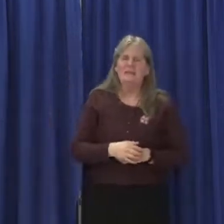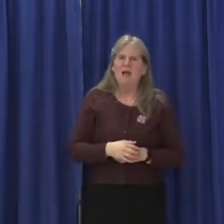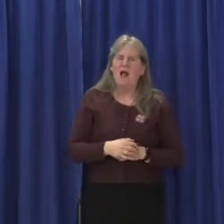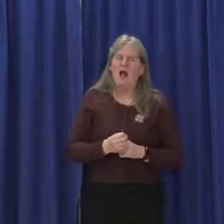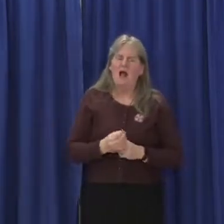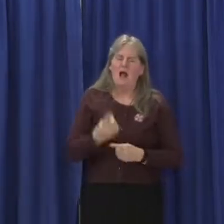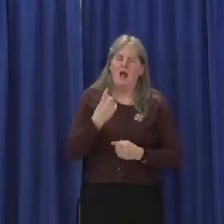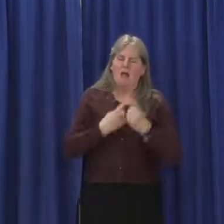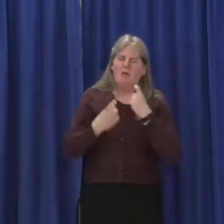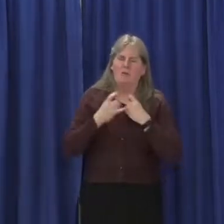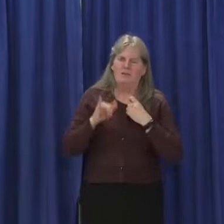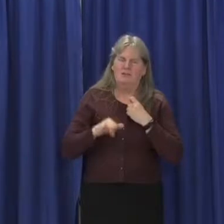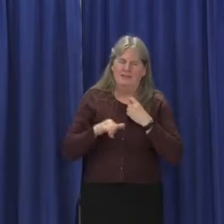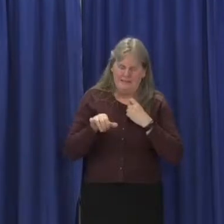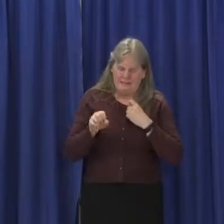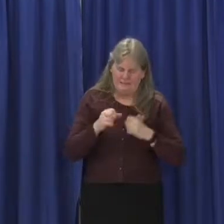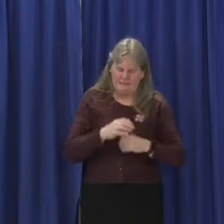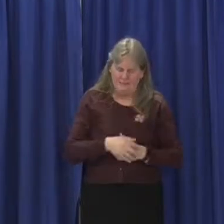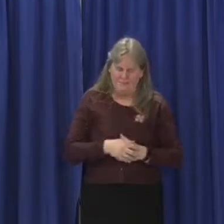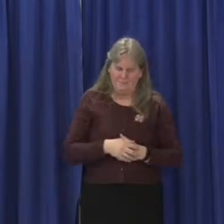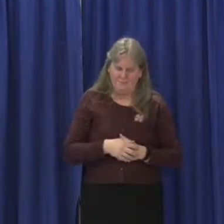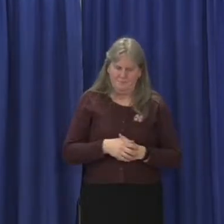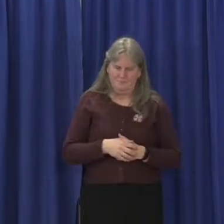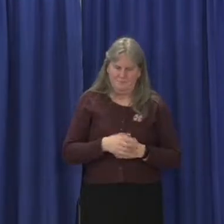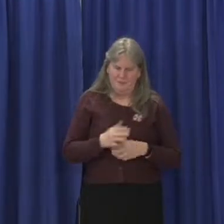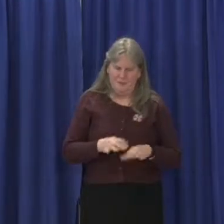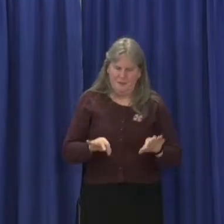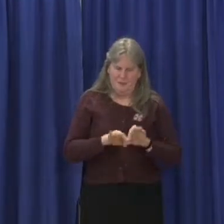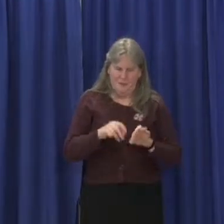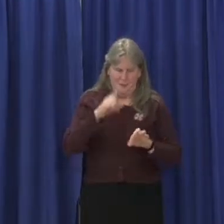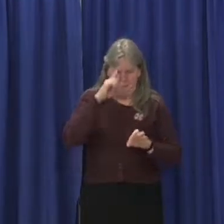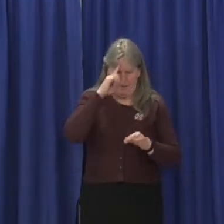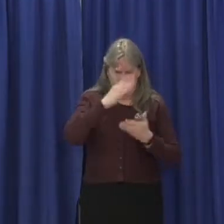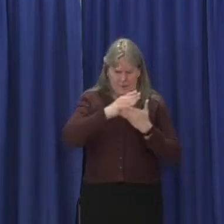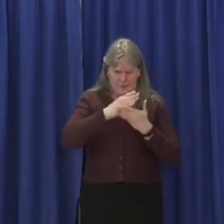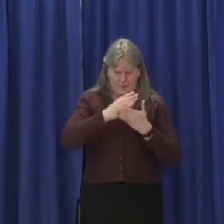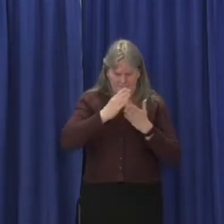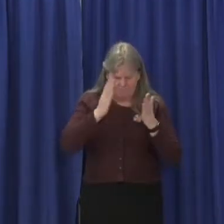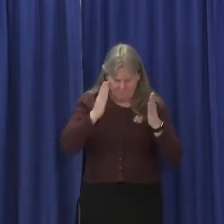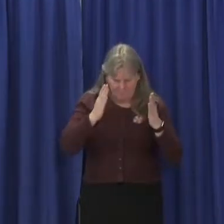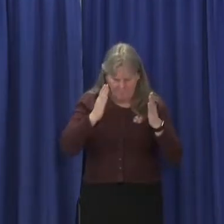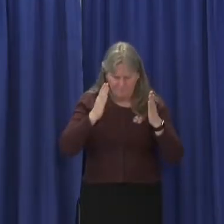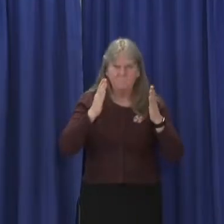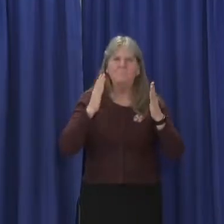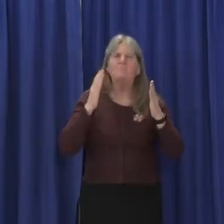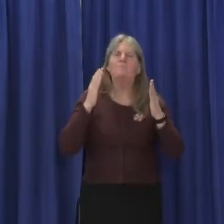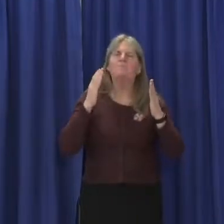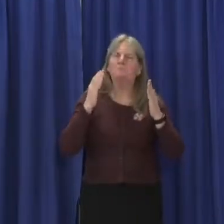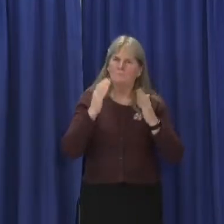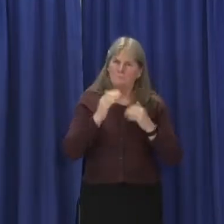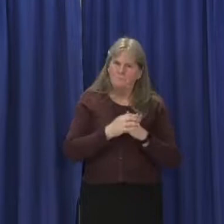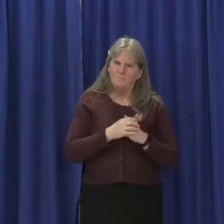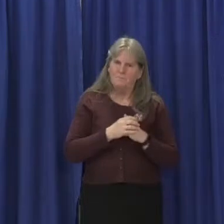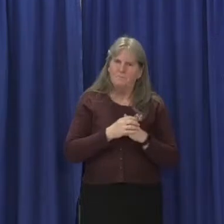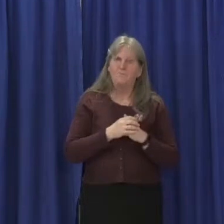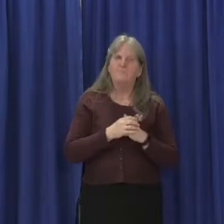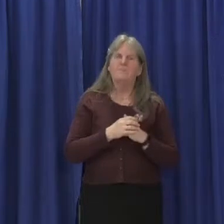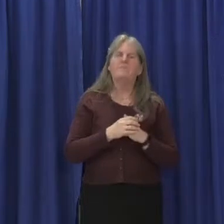I think really keeping that rule of thumb in mind, and then there is a lot of work on the details as well.